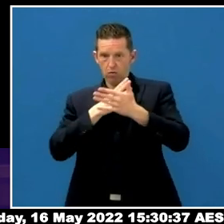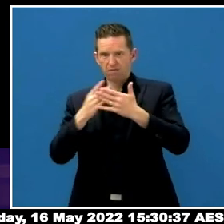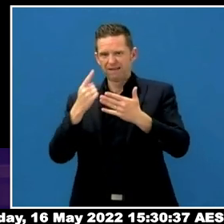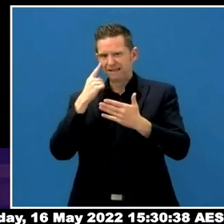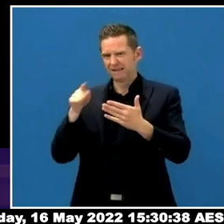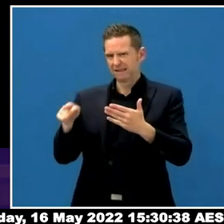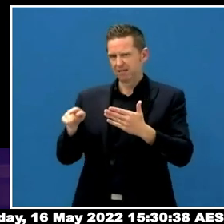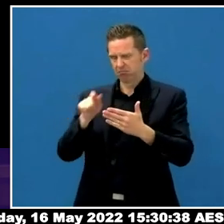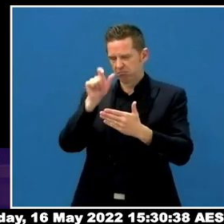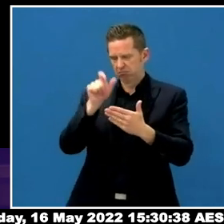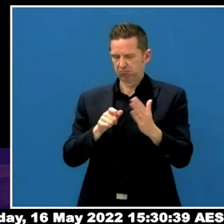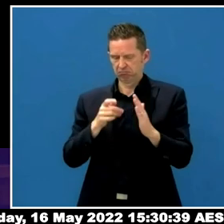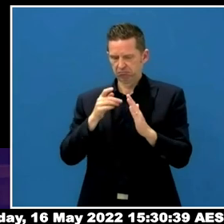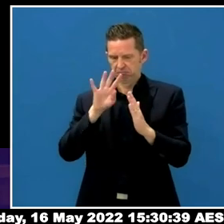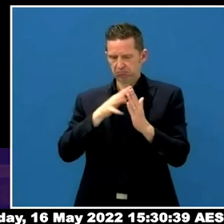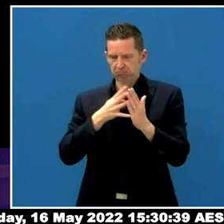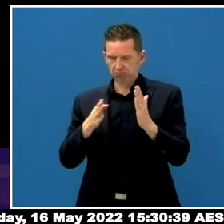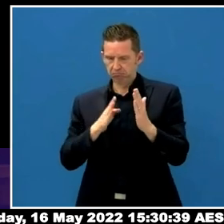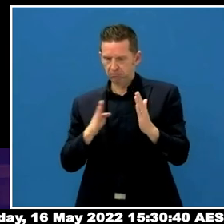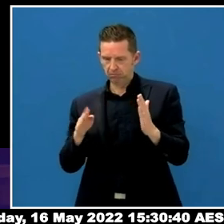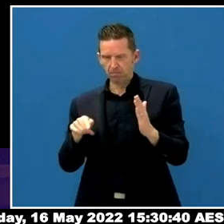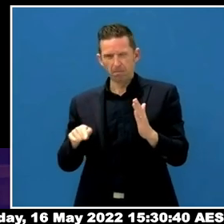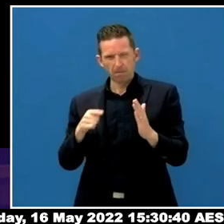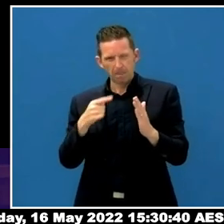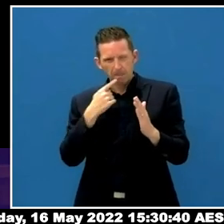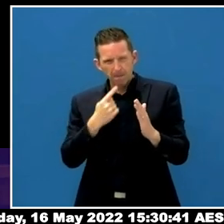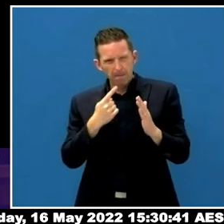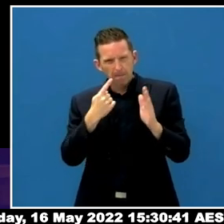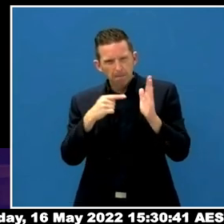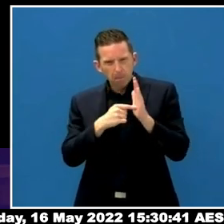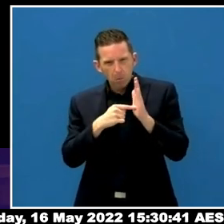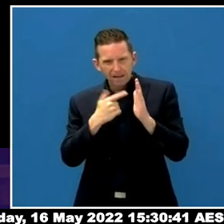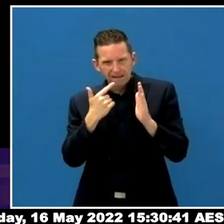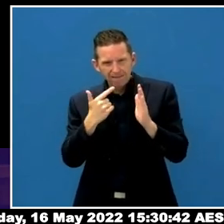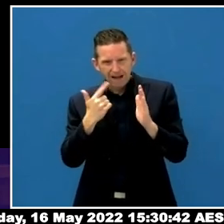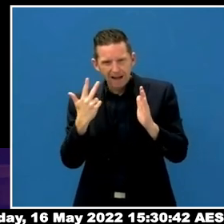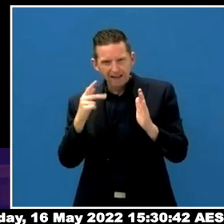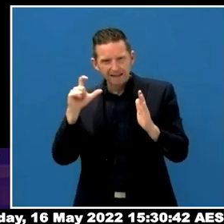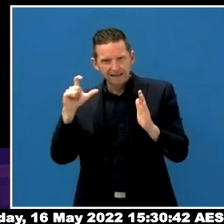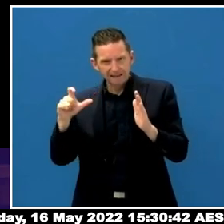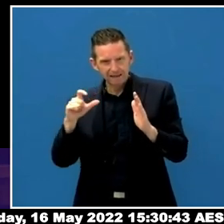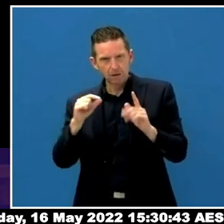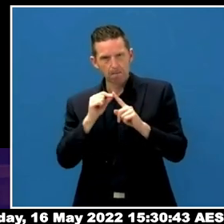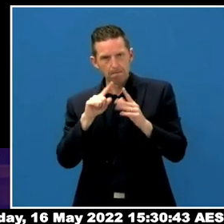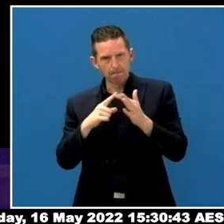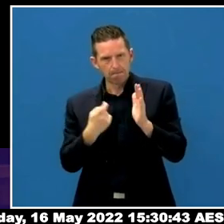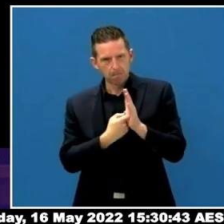Is that .78 cents per kilometre after 15 kilometres of travel, and then to be